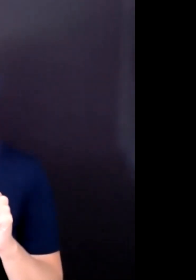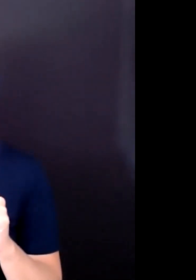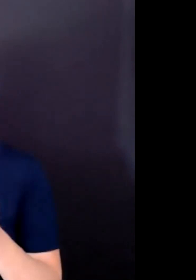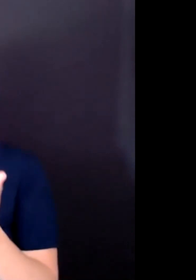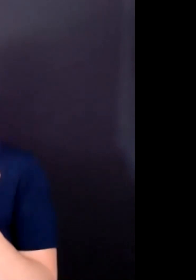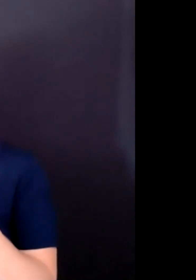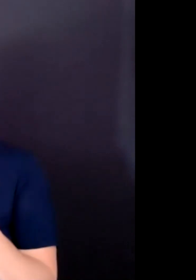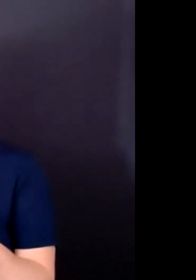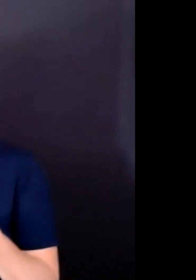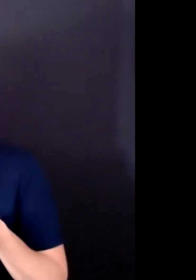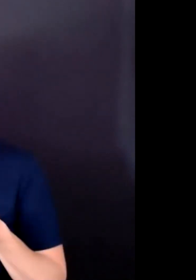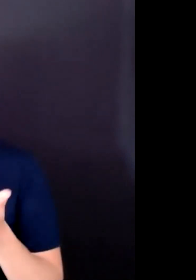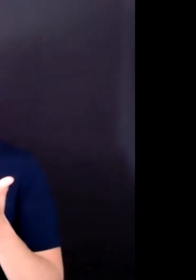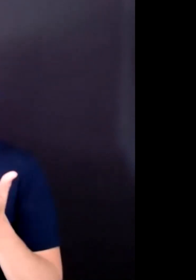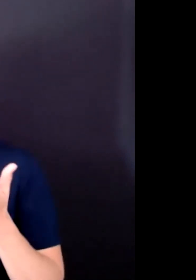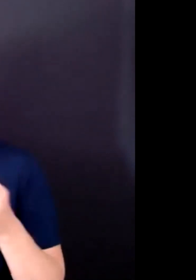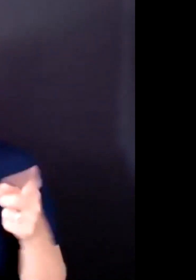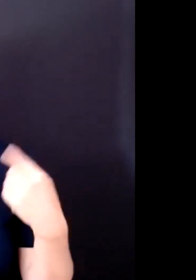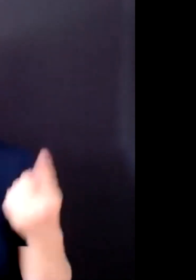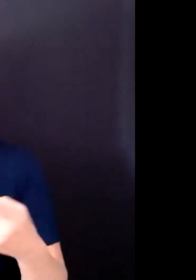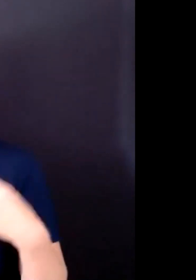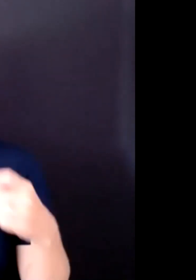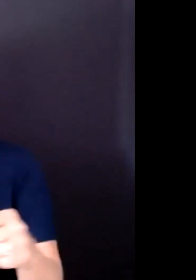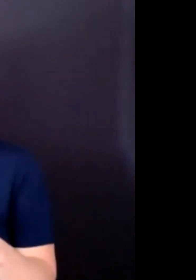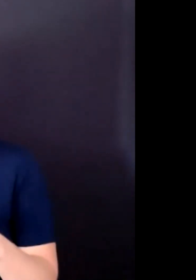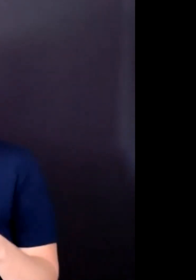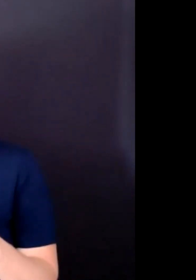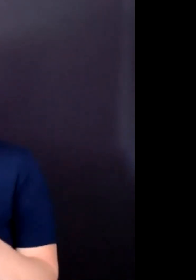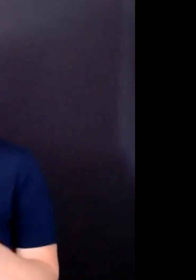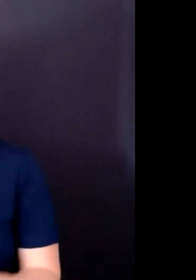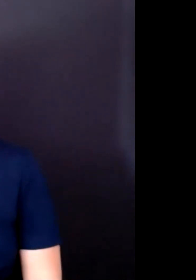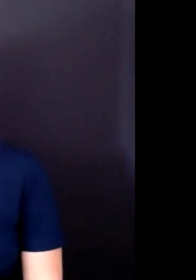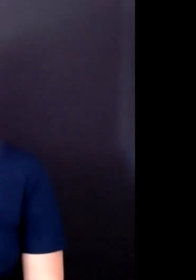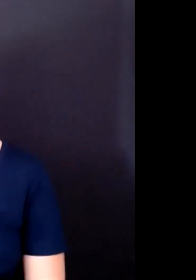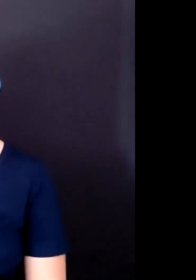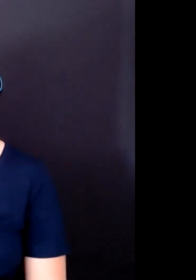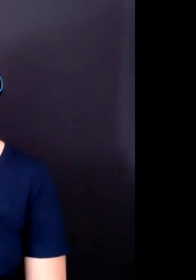five years now, and it is the municipal ADA, Americans with